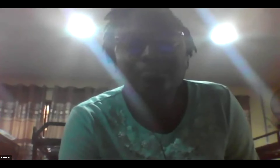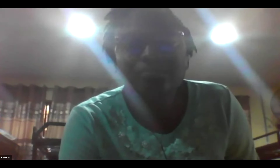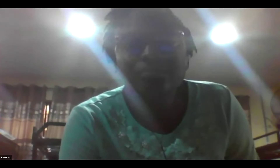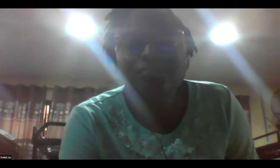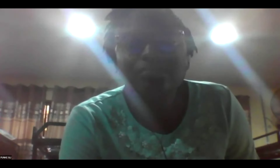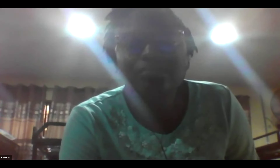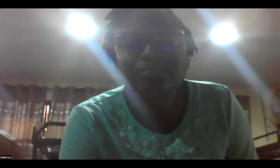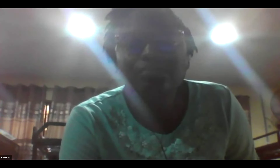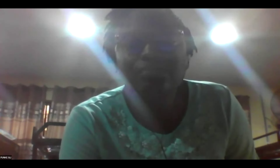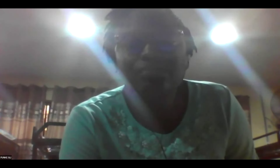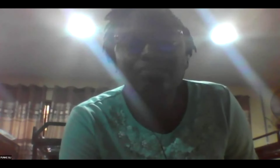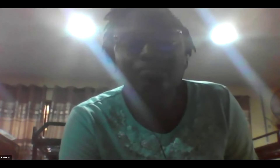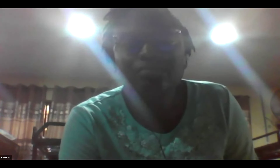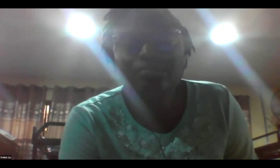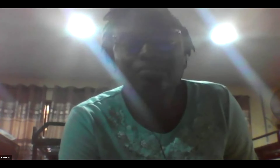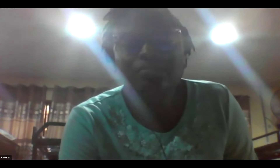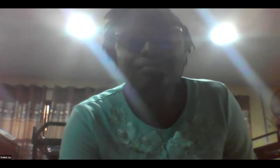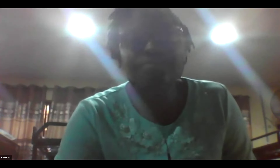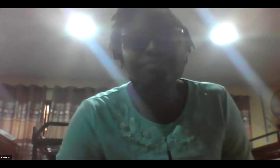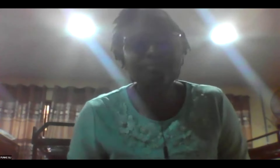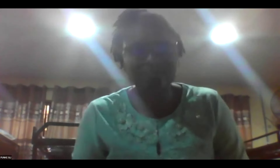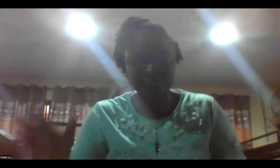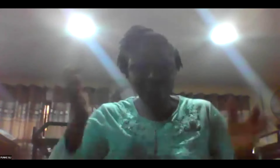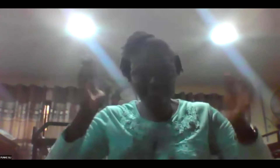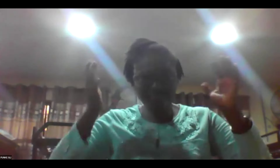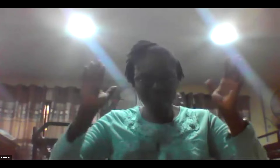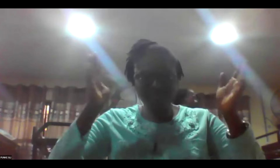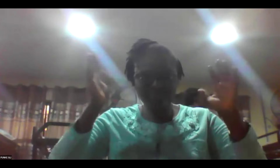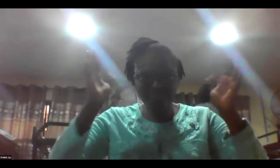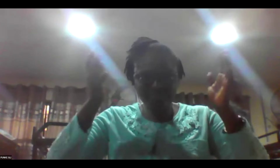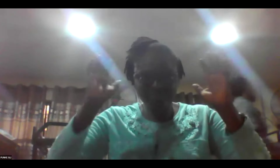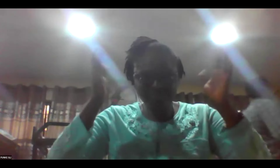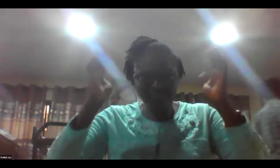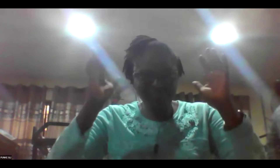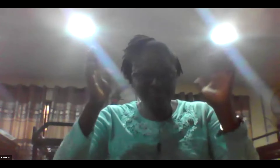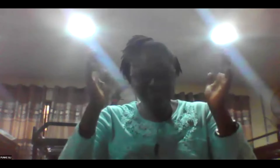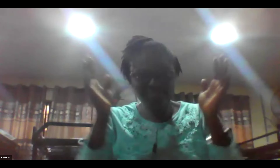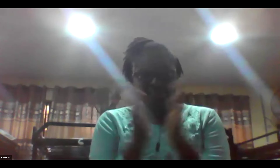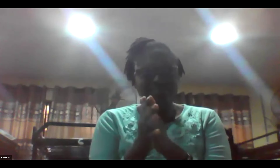you can check the participants, you see, Funke, SLI have video is on.